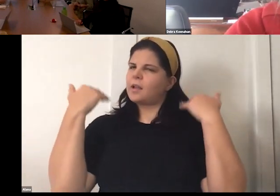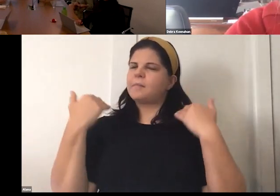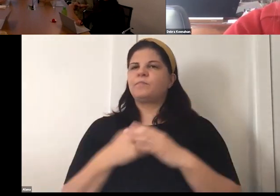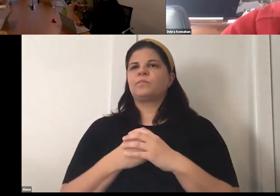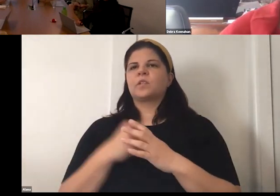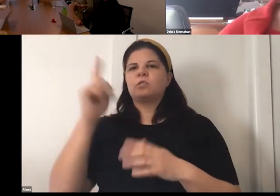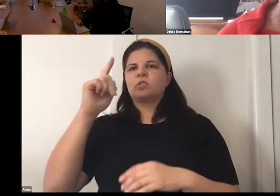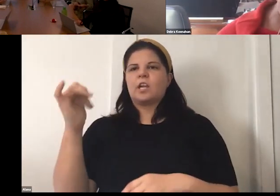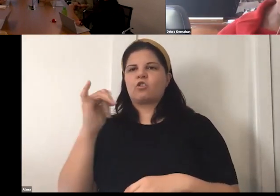and white chequered dress.